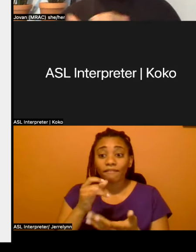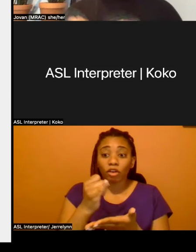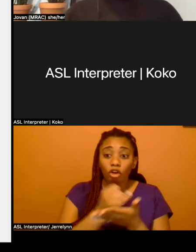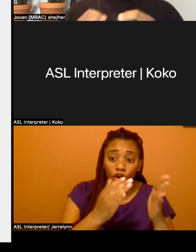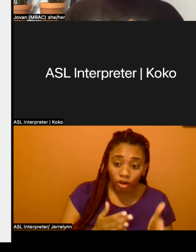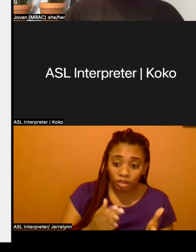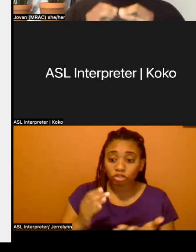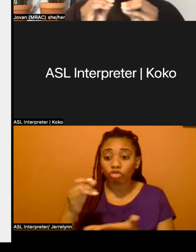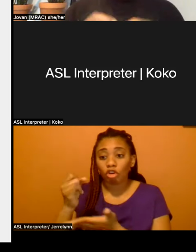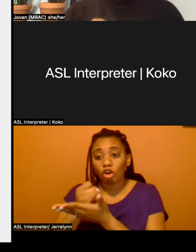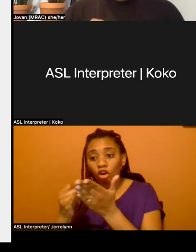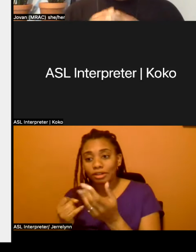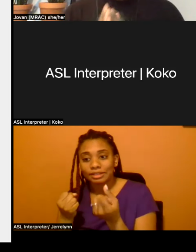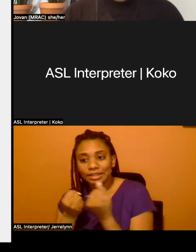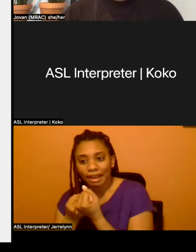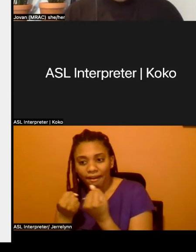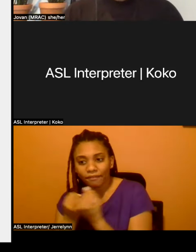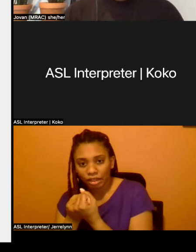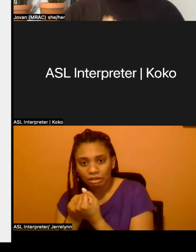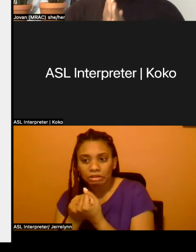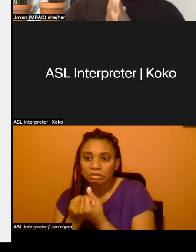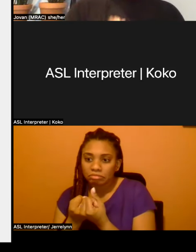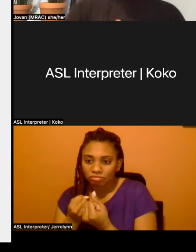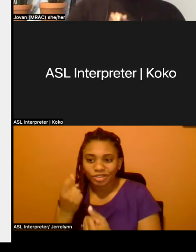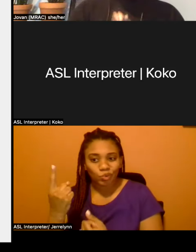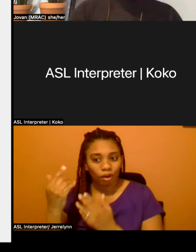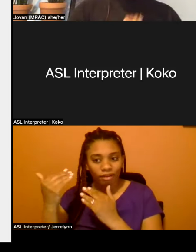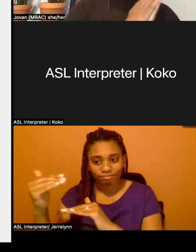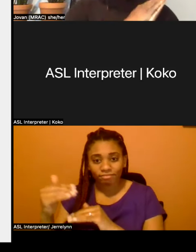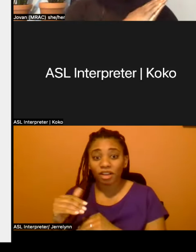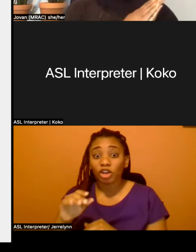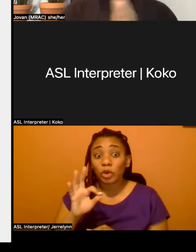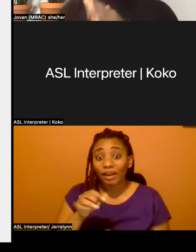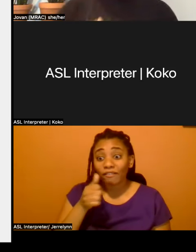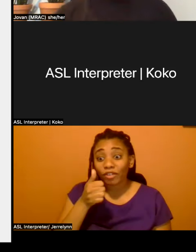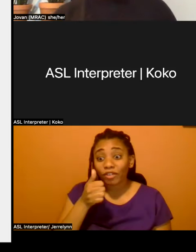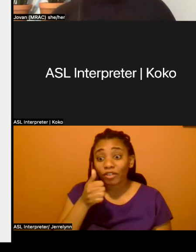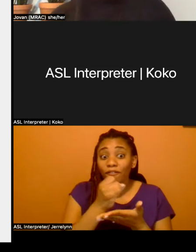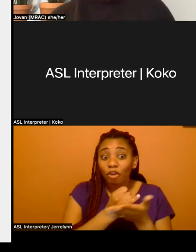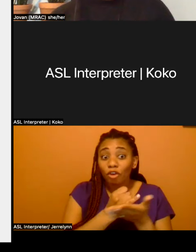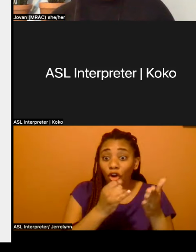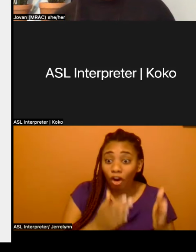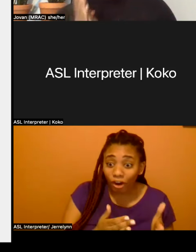So if you are an artist applying, please don't have an advocate apply for you as well.